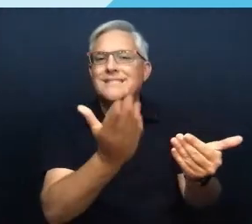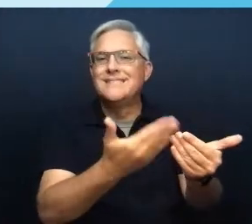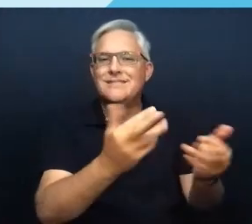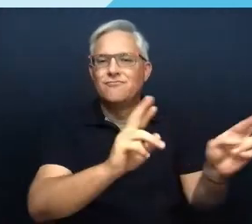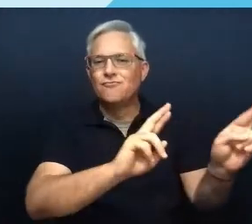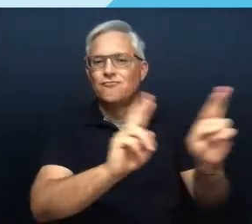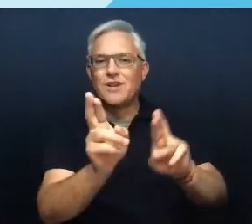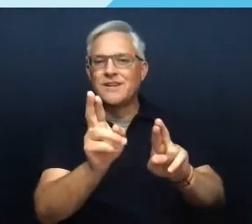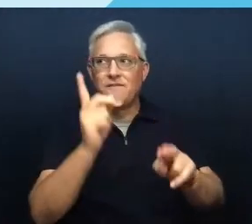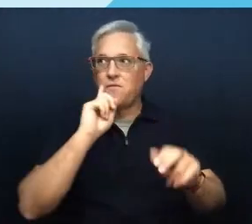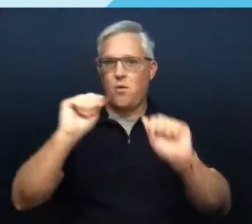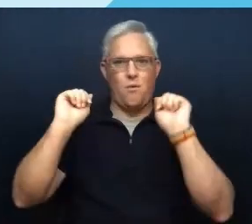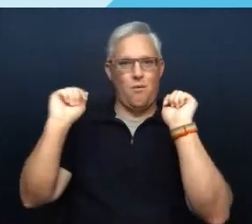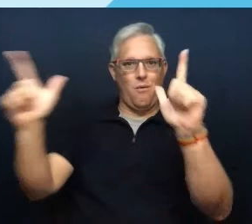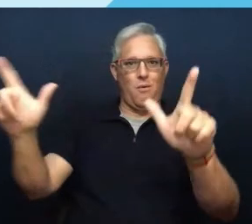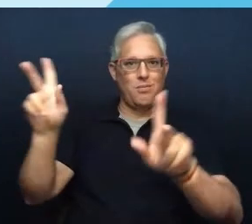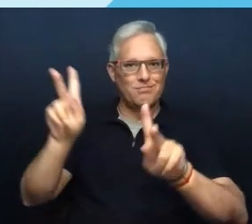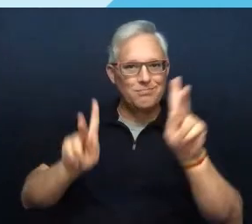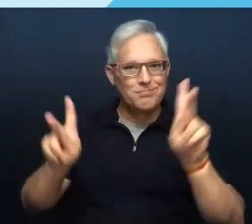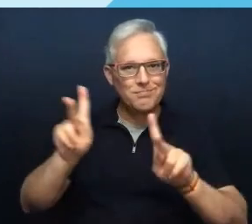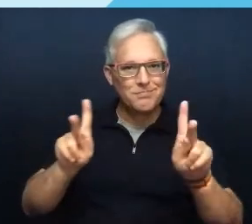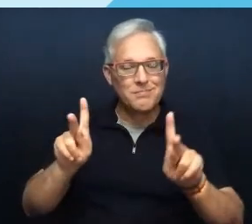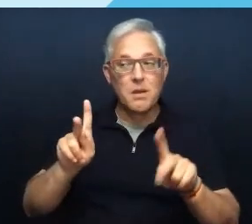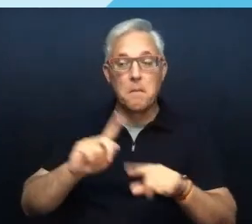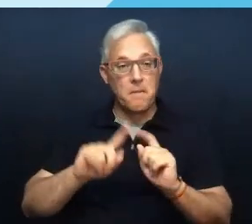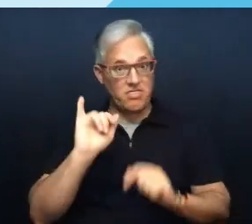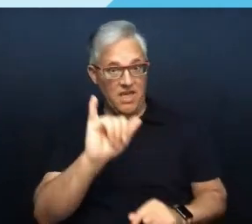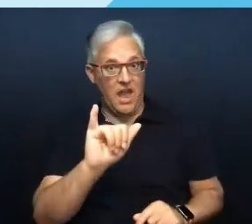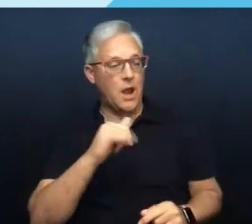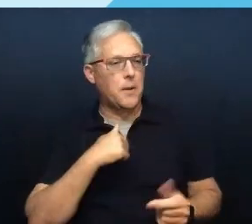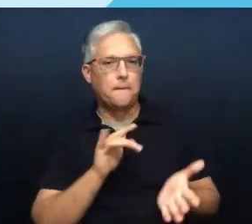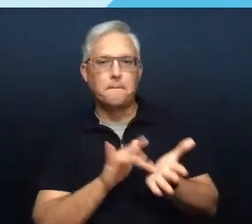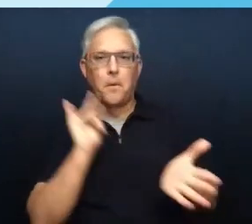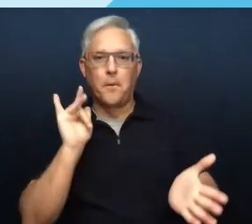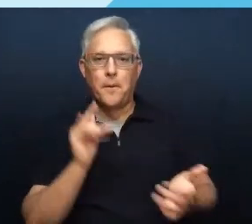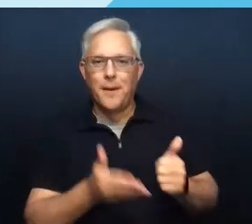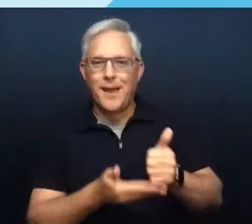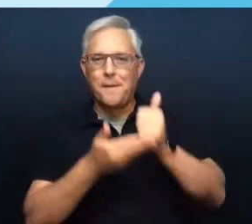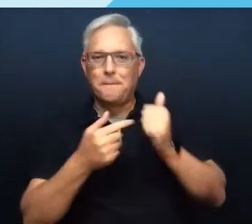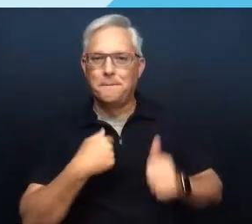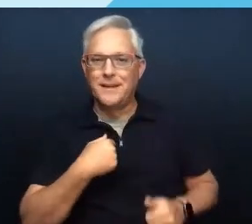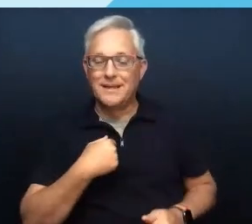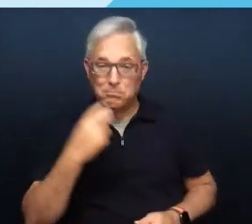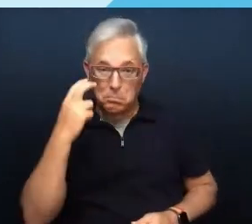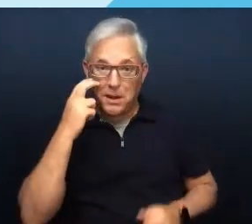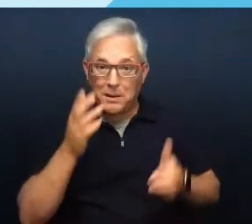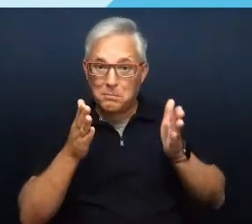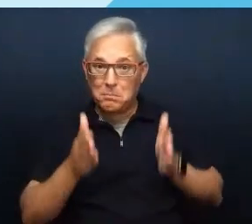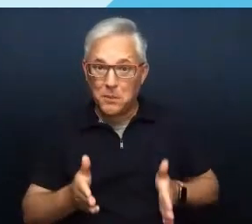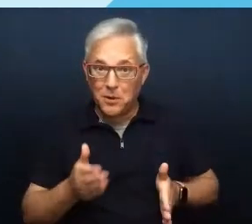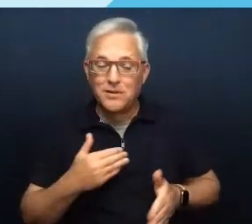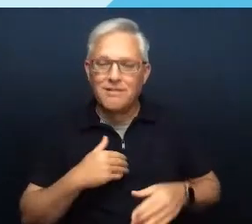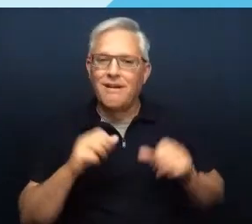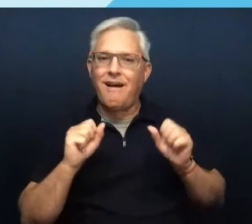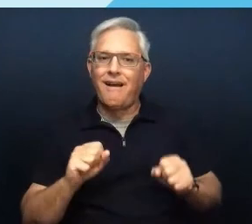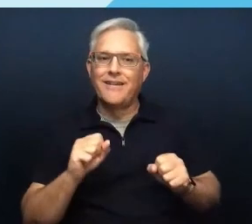actually helped me as a blind person to be able to do my part within the family, and my wife or daughter didn't